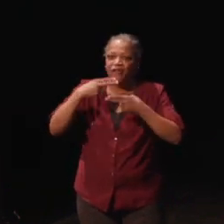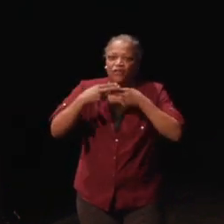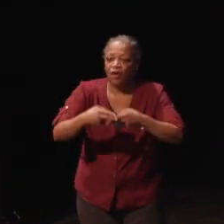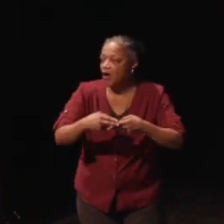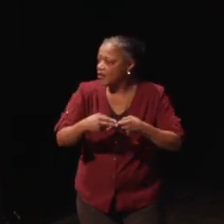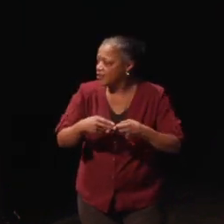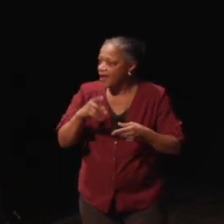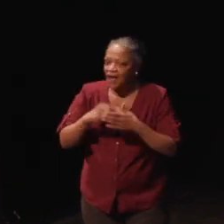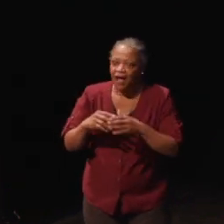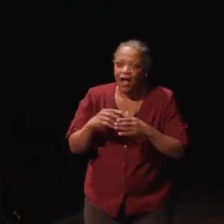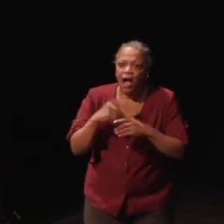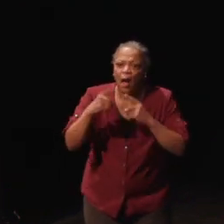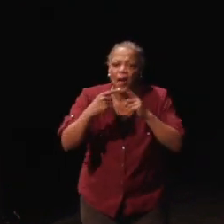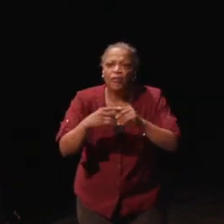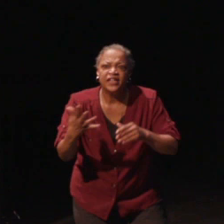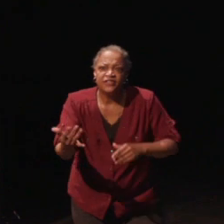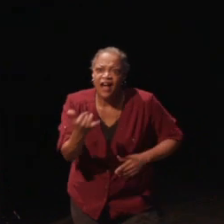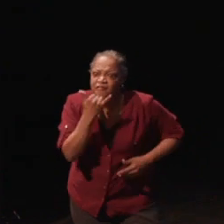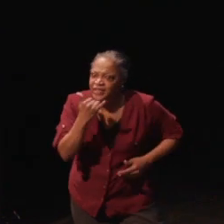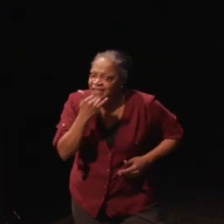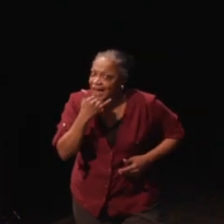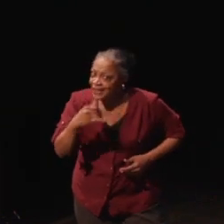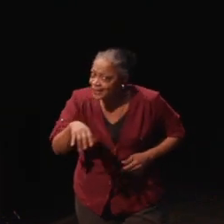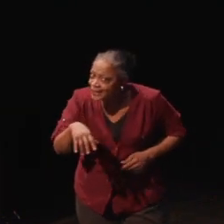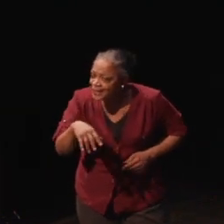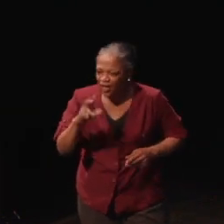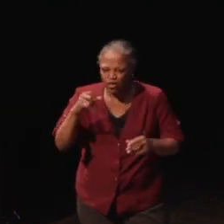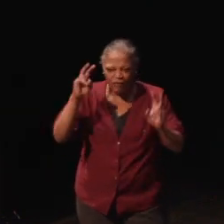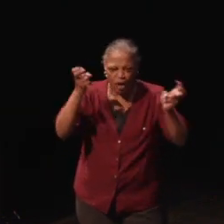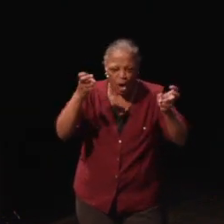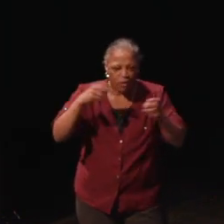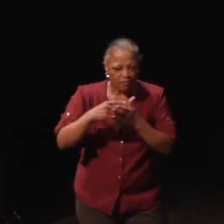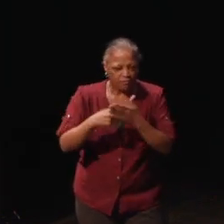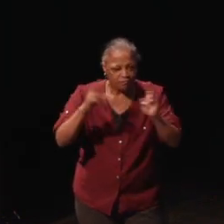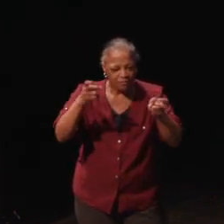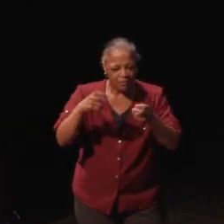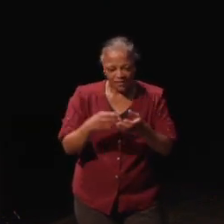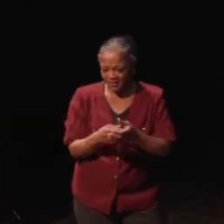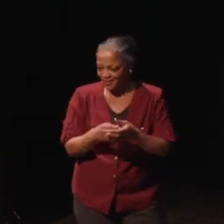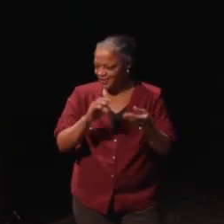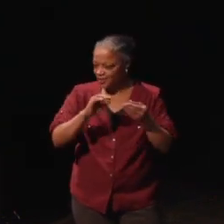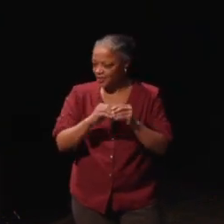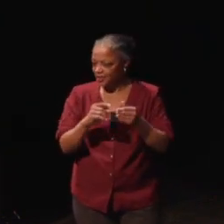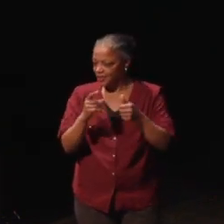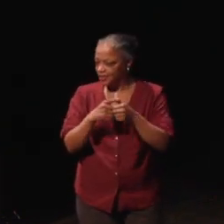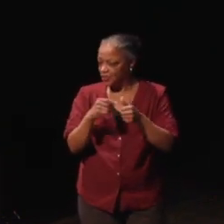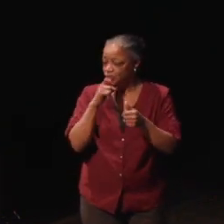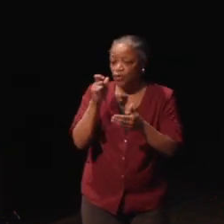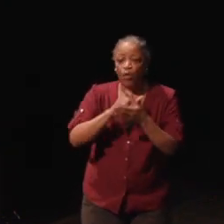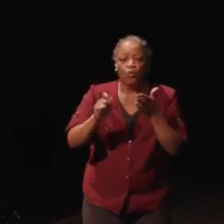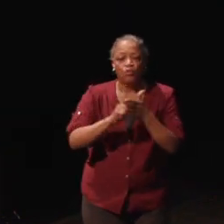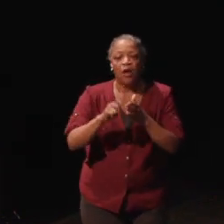"Avoid these five mistakes!" Anyway, so, number one, don't write novels.